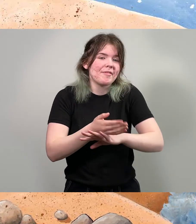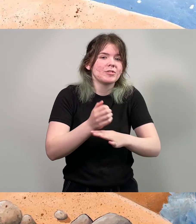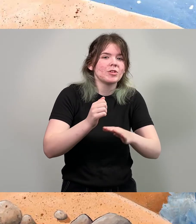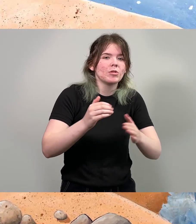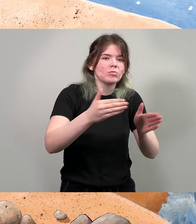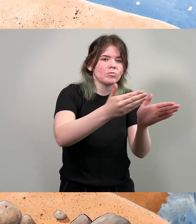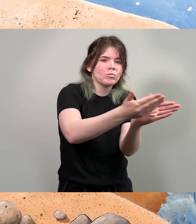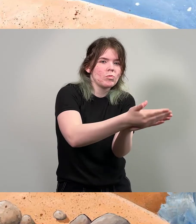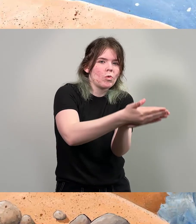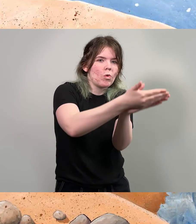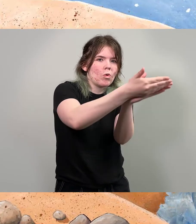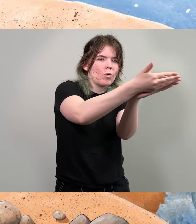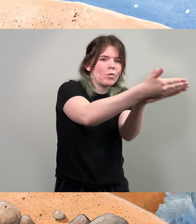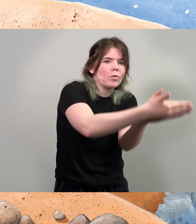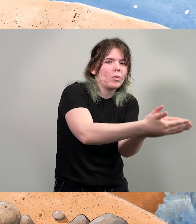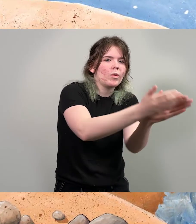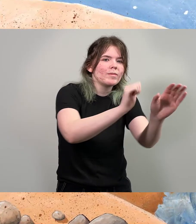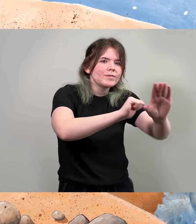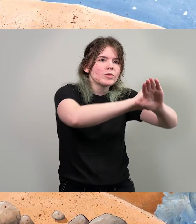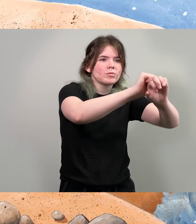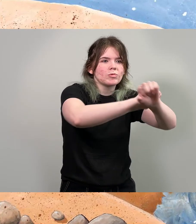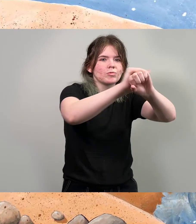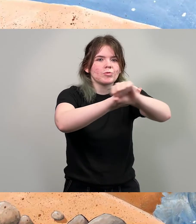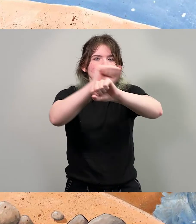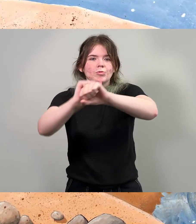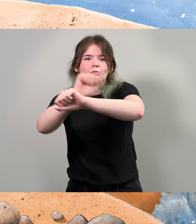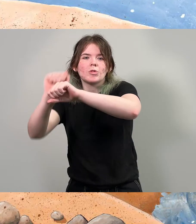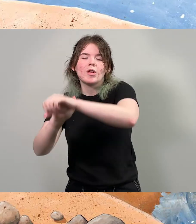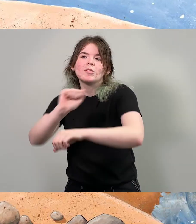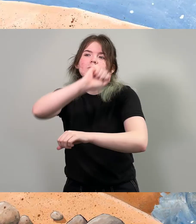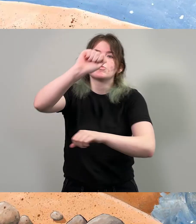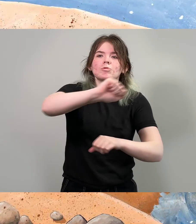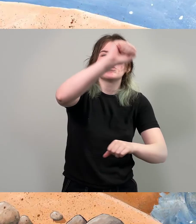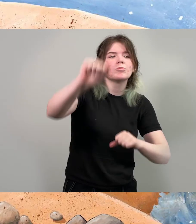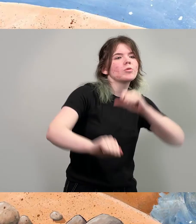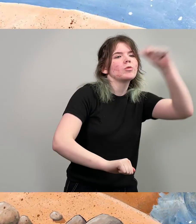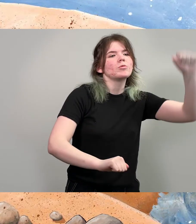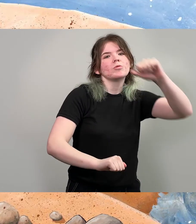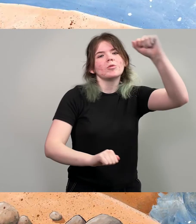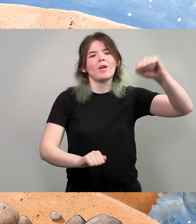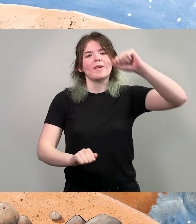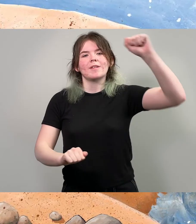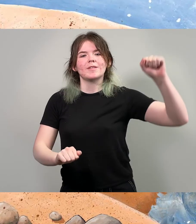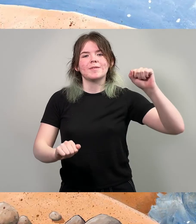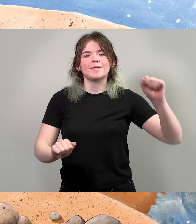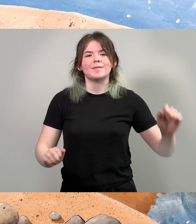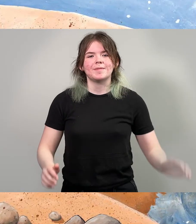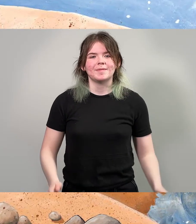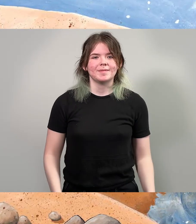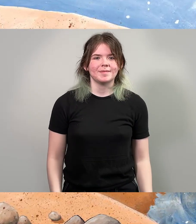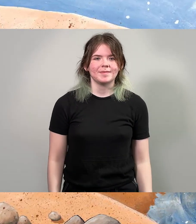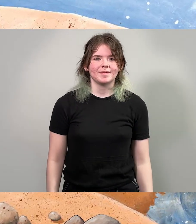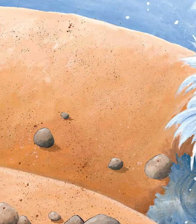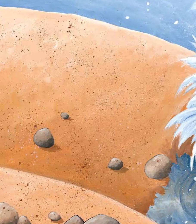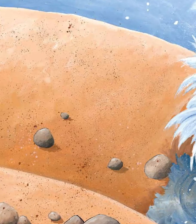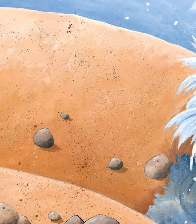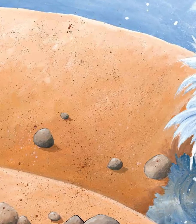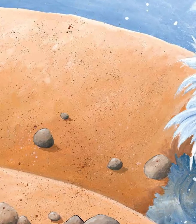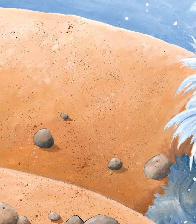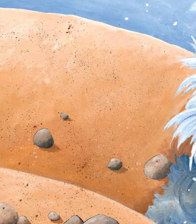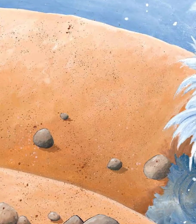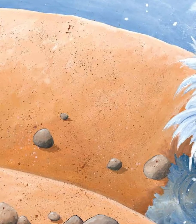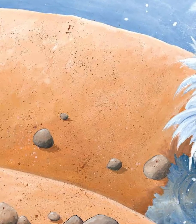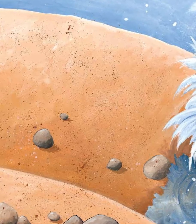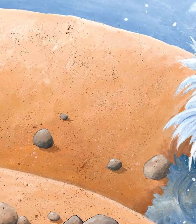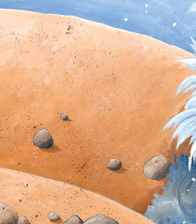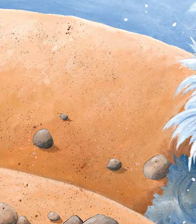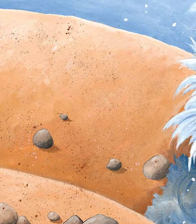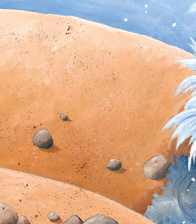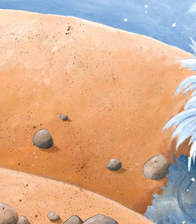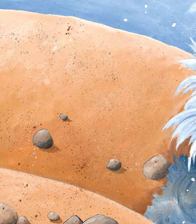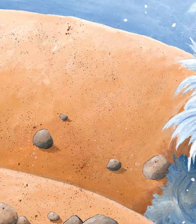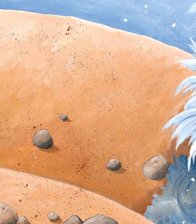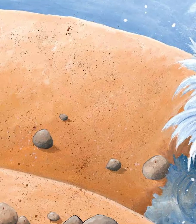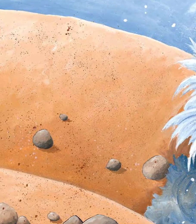Then they gave the rickety rackety pirate ship a bubble bath too.,